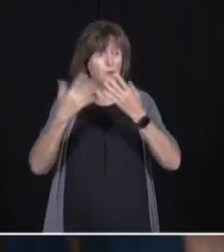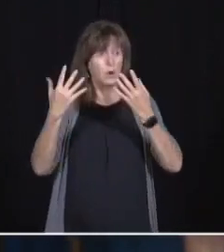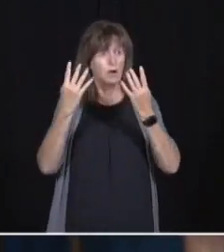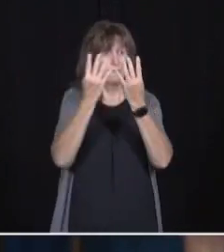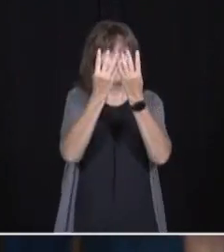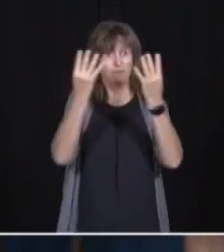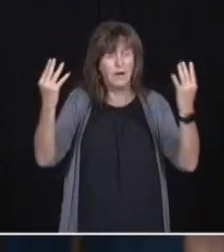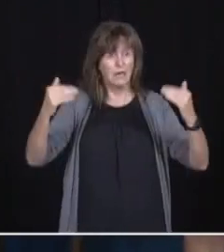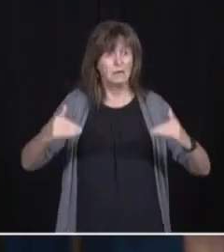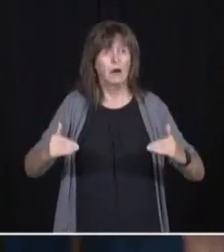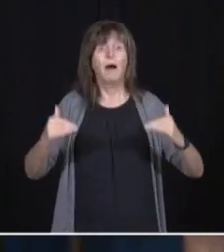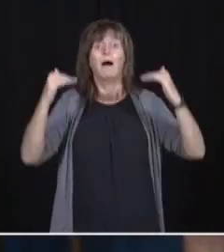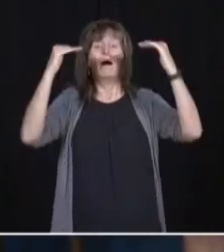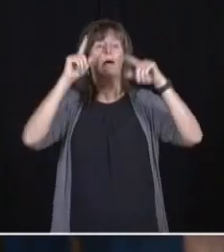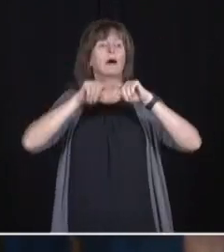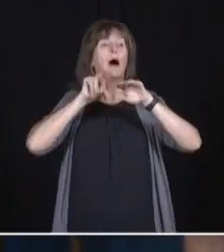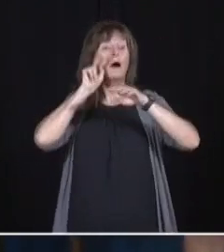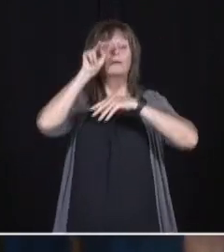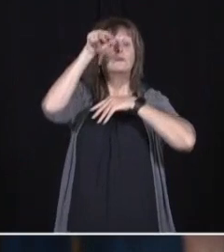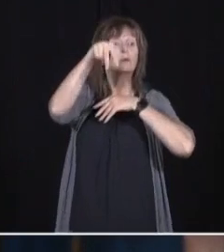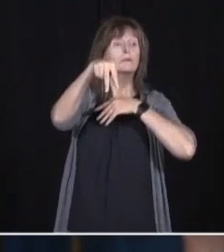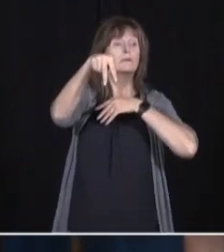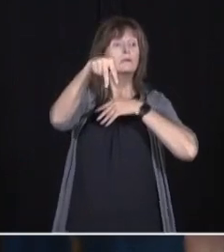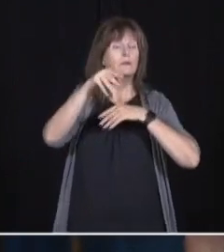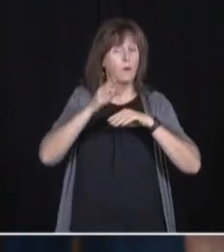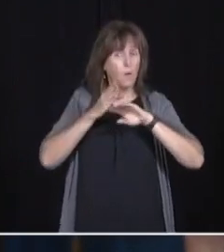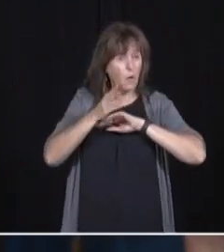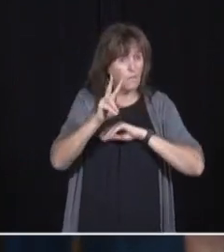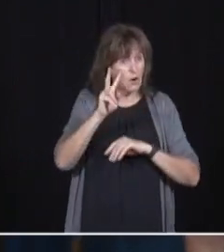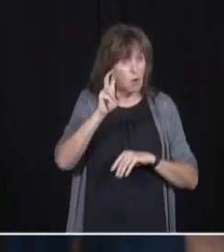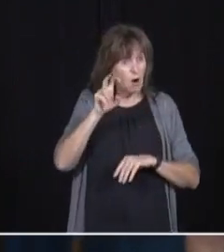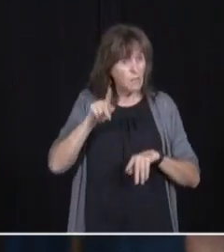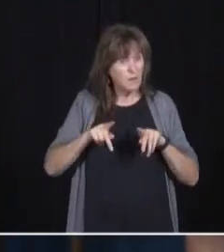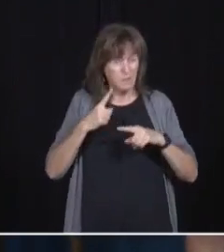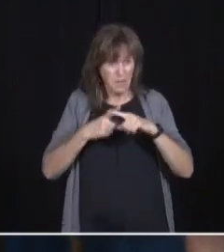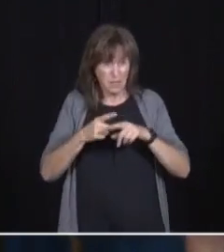inside. That is 200 people including people hired